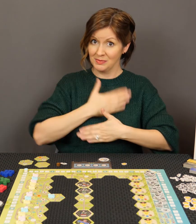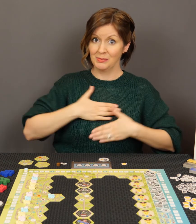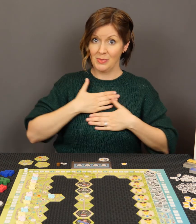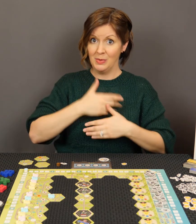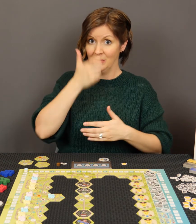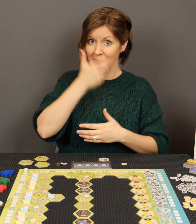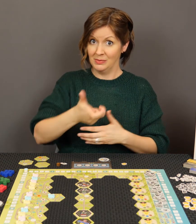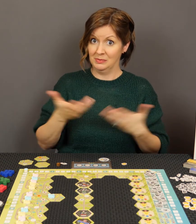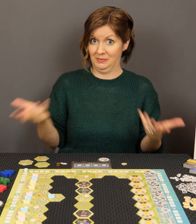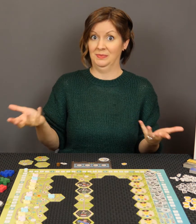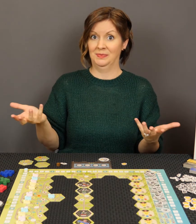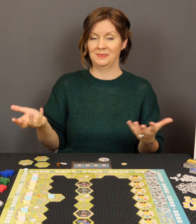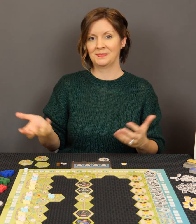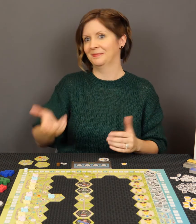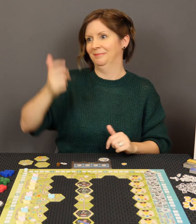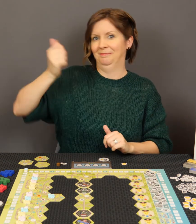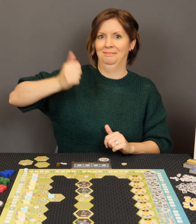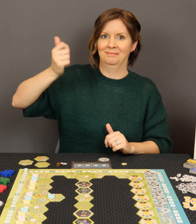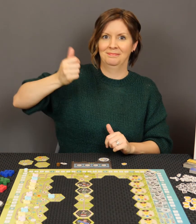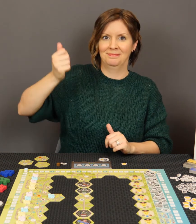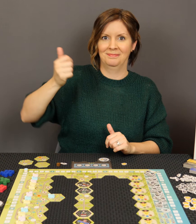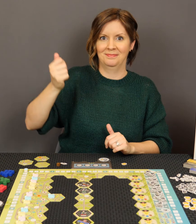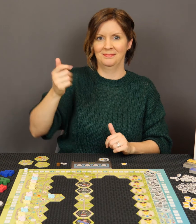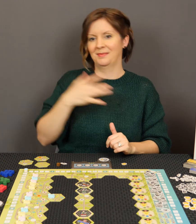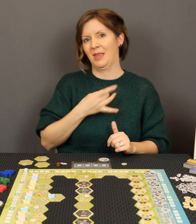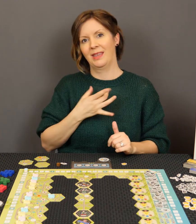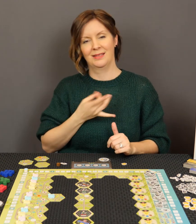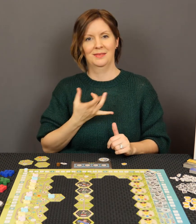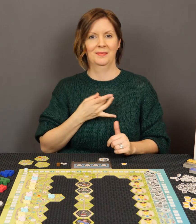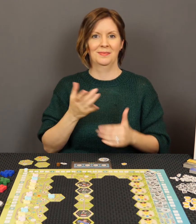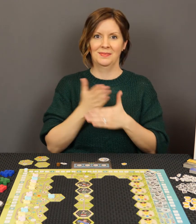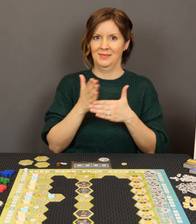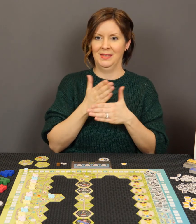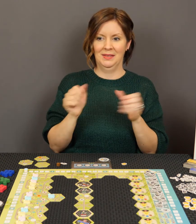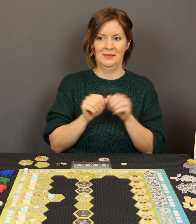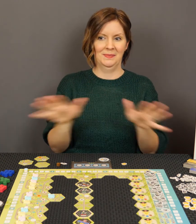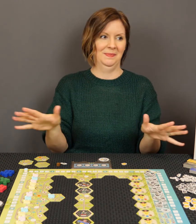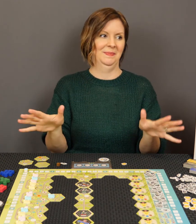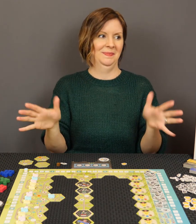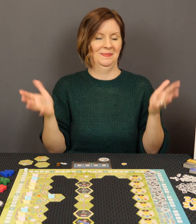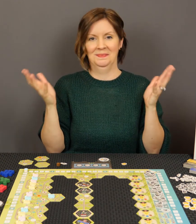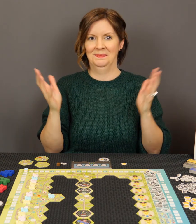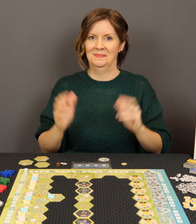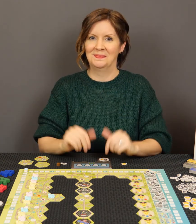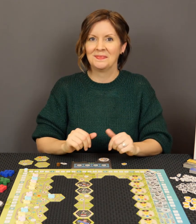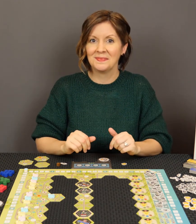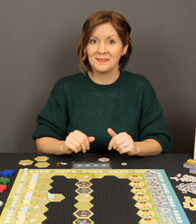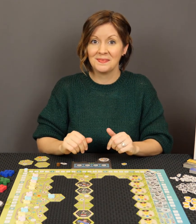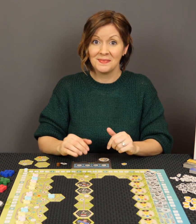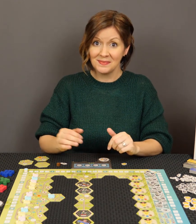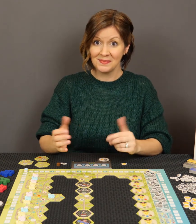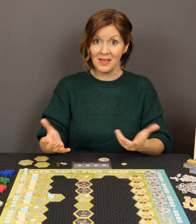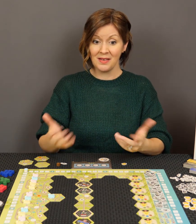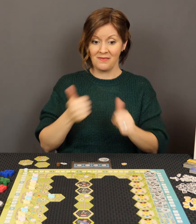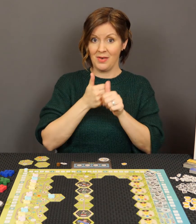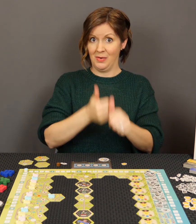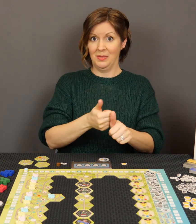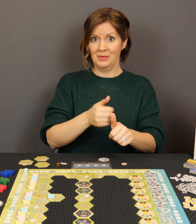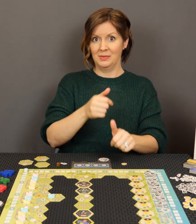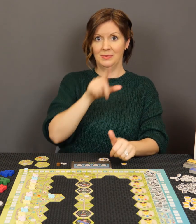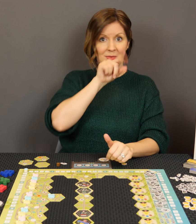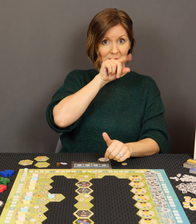If you’ve enjoyed watching, please subscribe, like, and share the link.